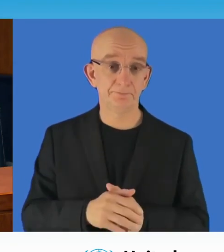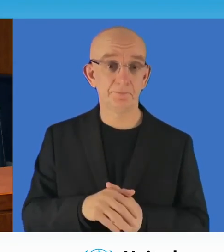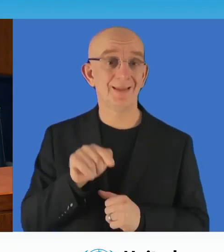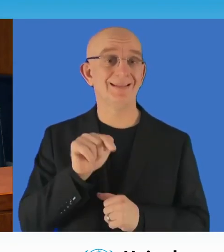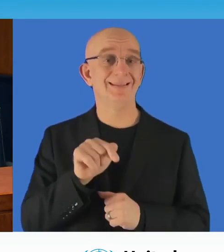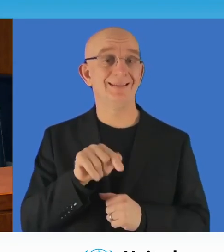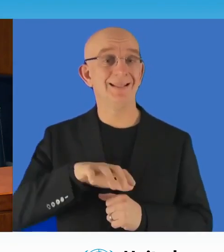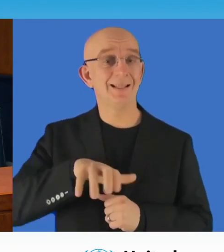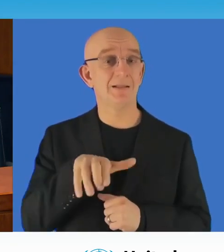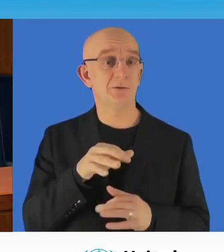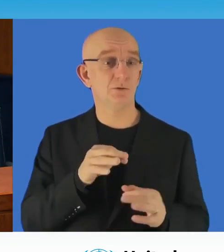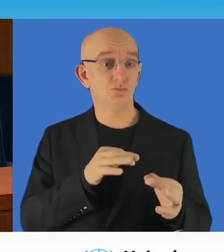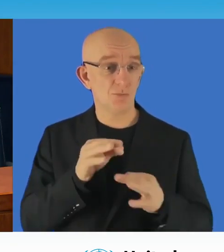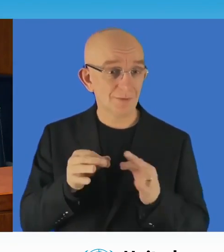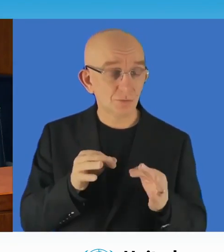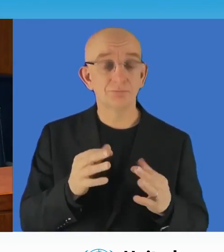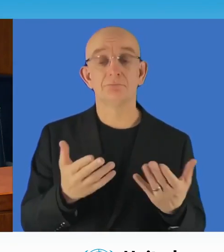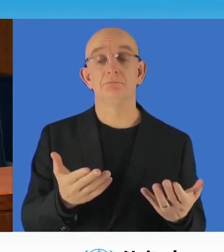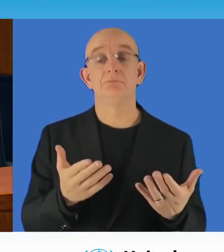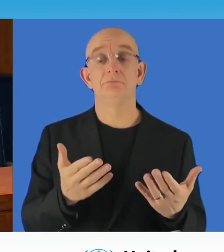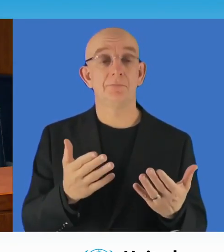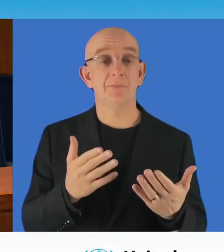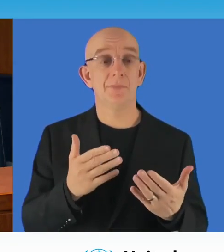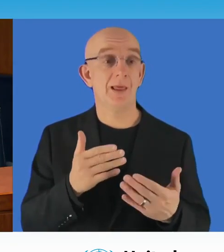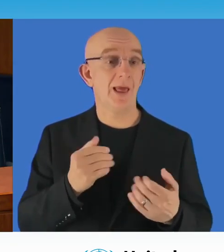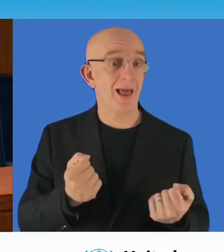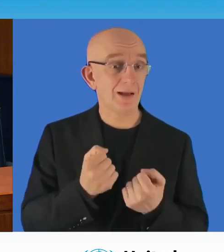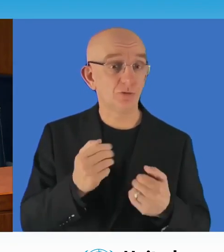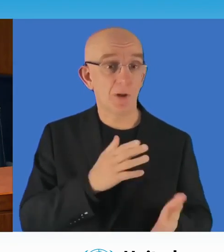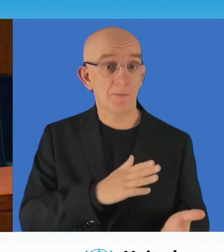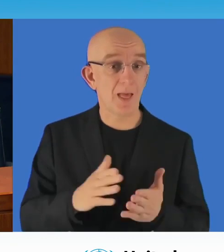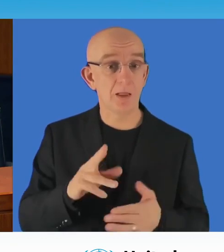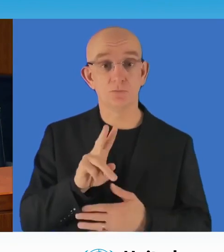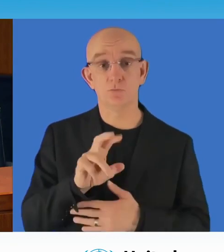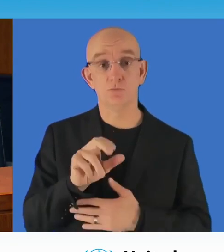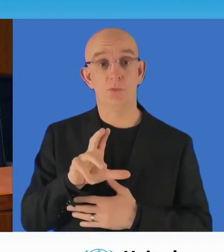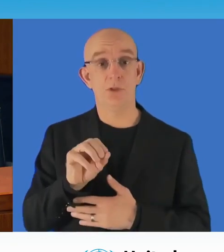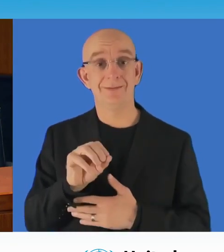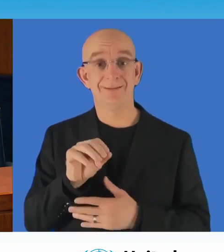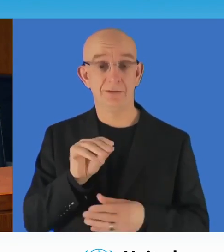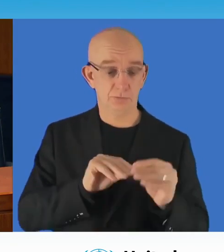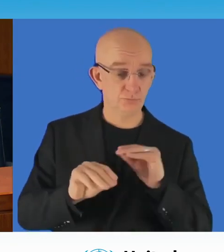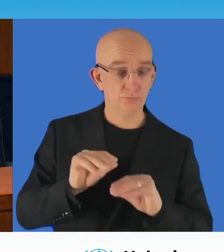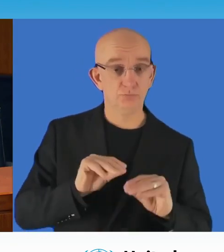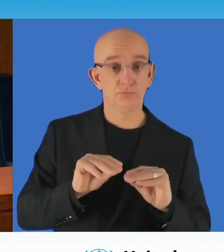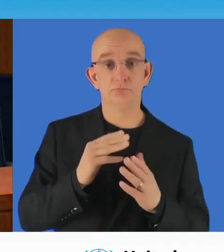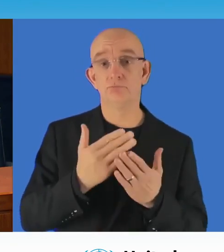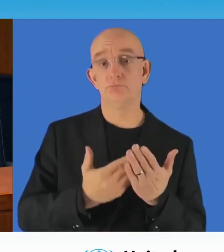national social protection strategies which has become integr integrator inte